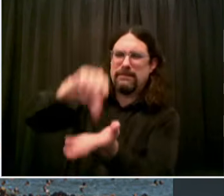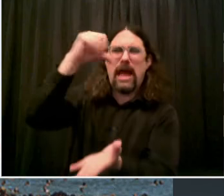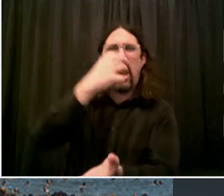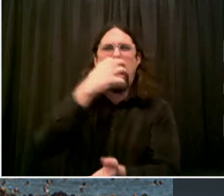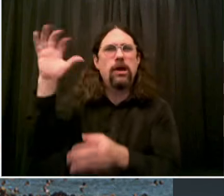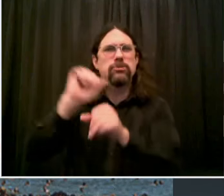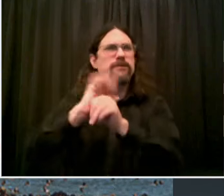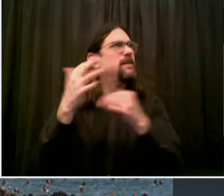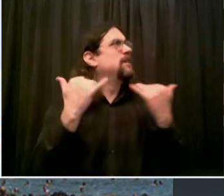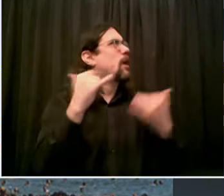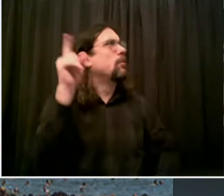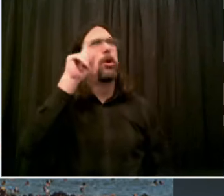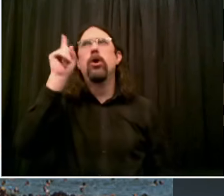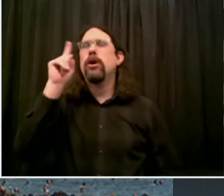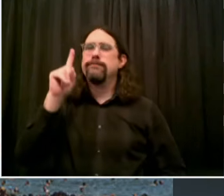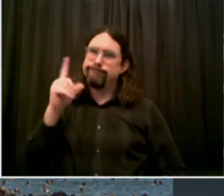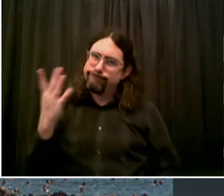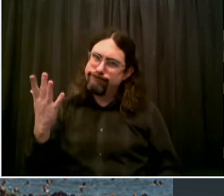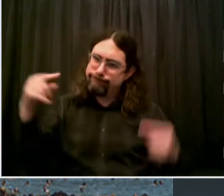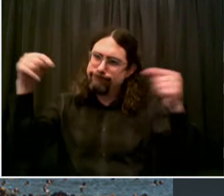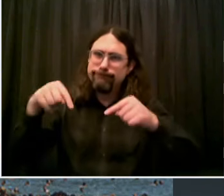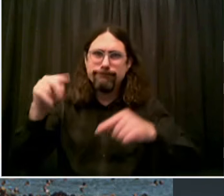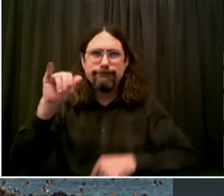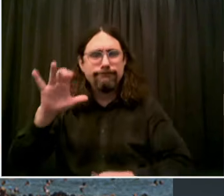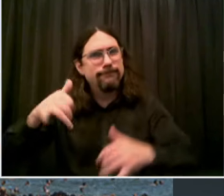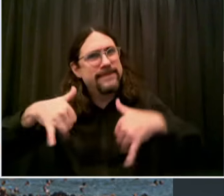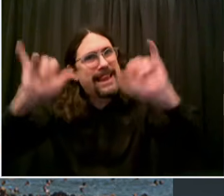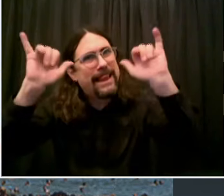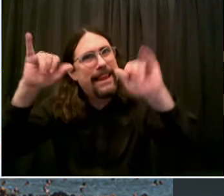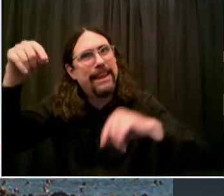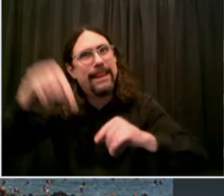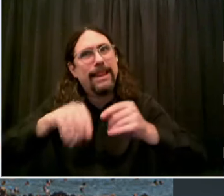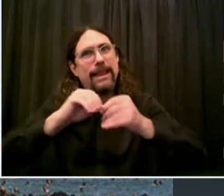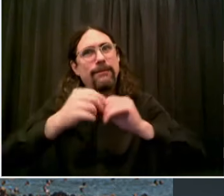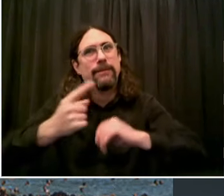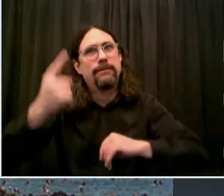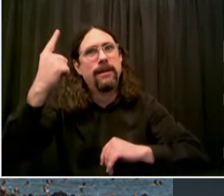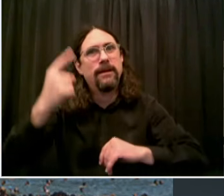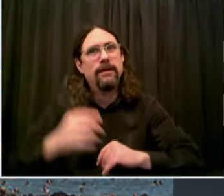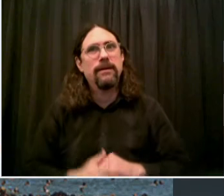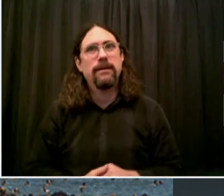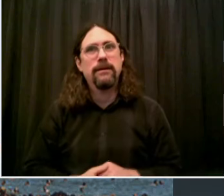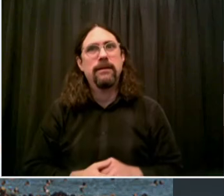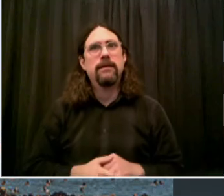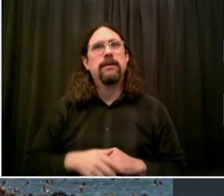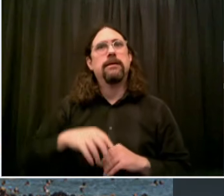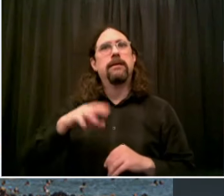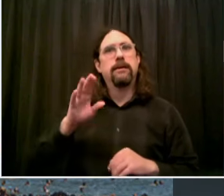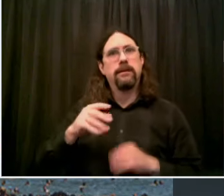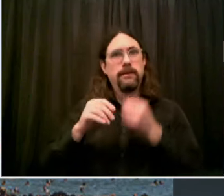WE ARE THE EPICENTER OF THE CORONAVIRUS IN THIS COUNTRY. SOME PLACES OF THE COUNTRY HAVE BEEN BEEN